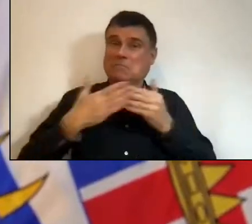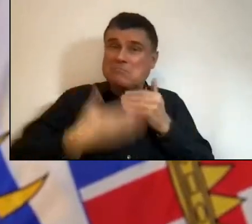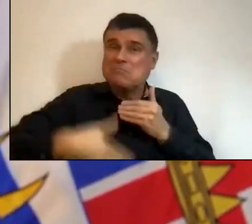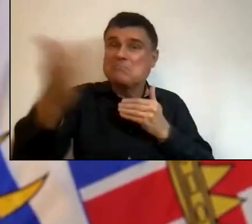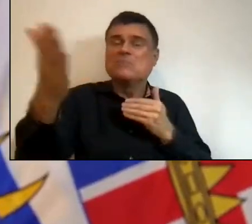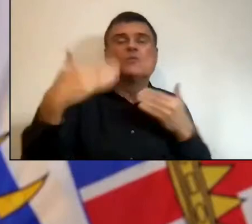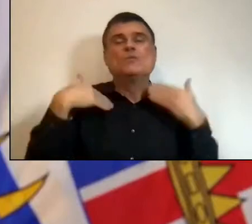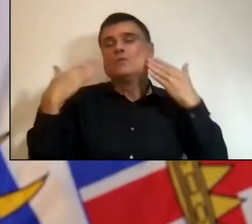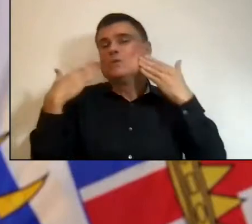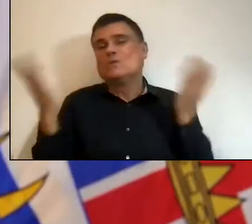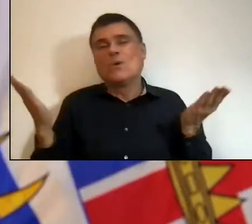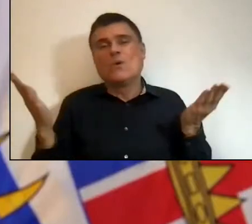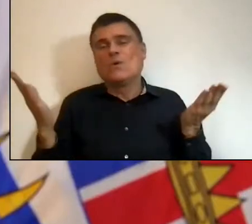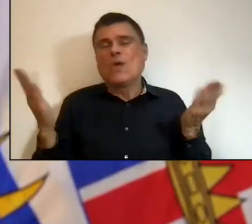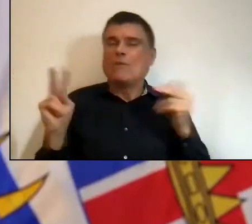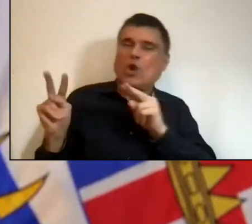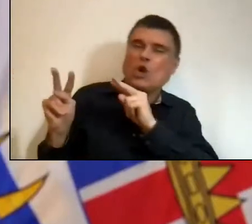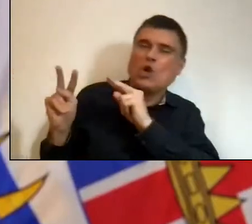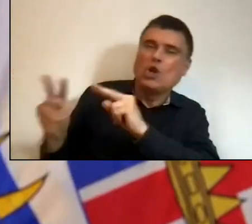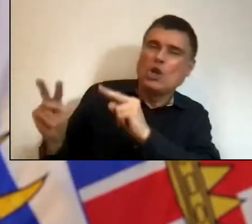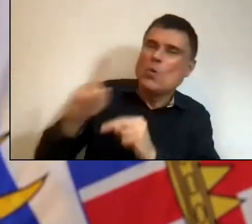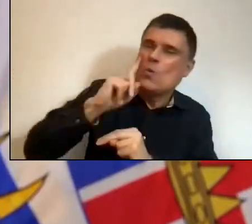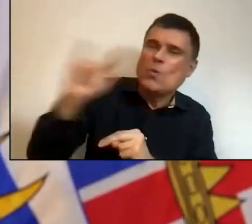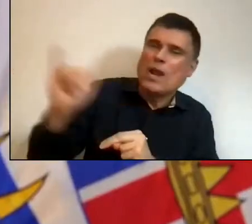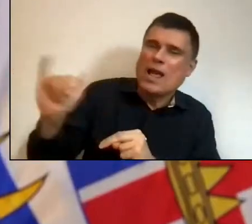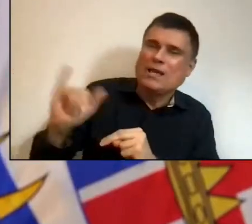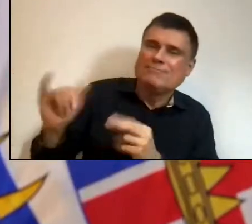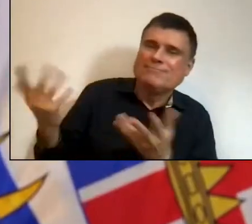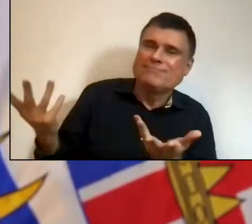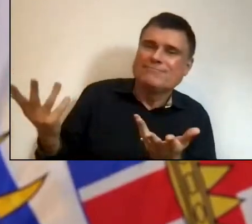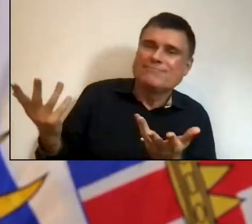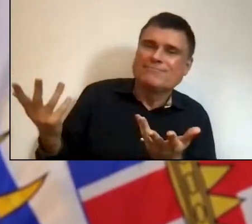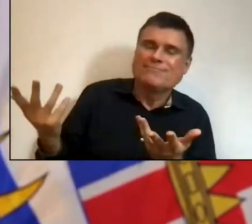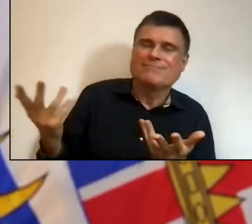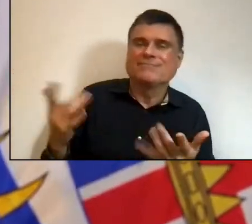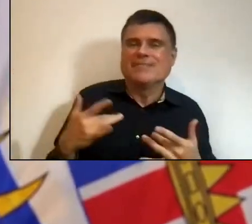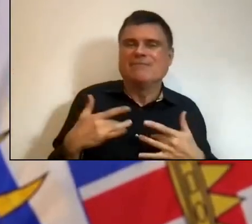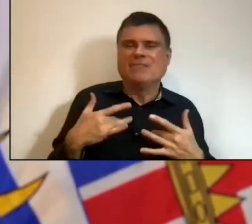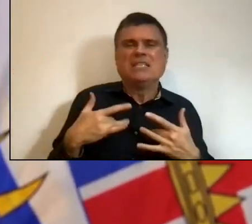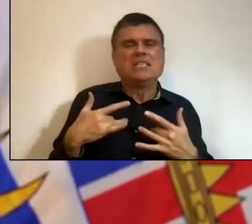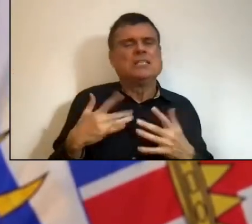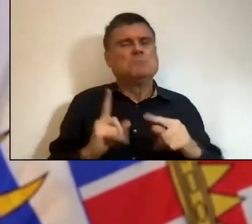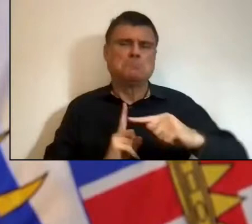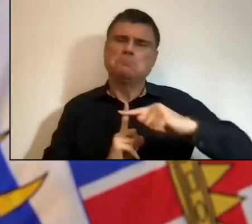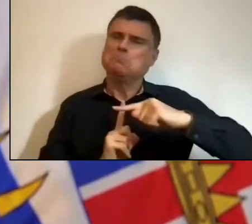Those are things we don't yet know but there is some optimism this is a wave that is changing